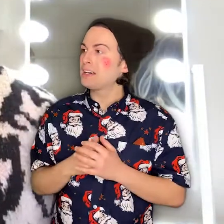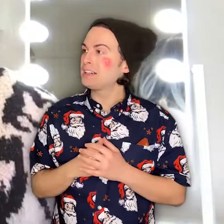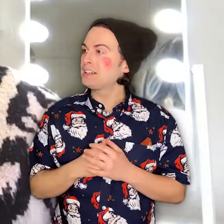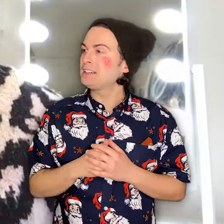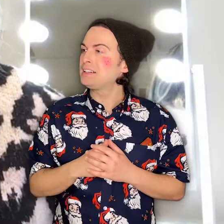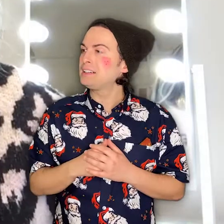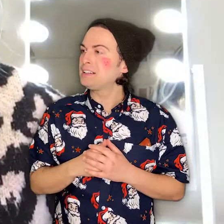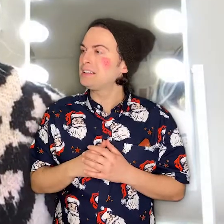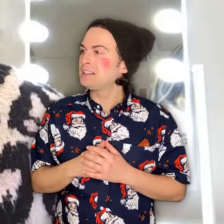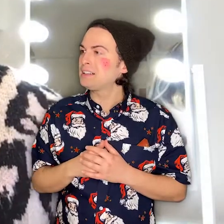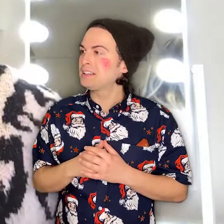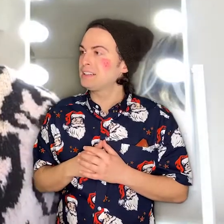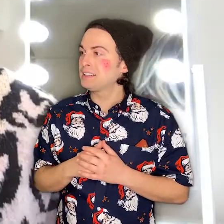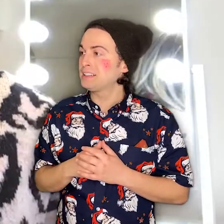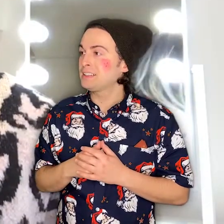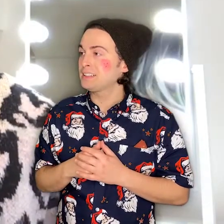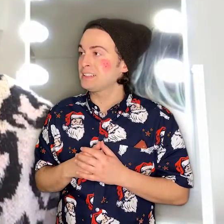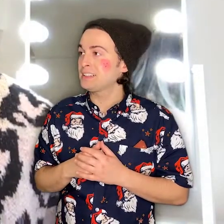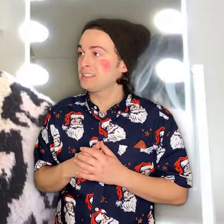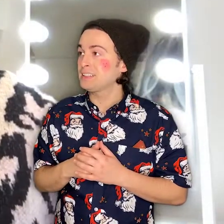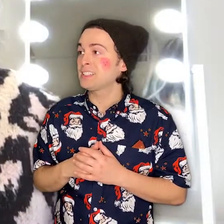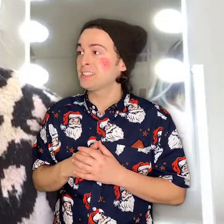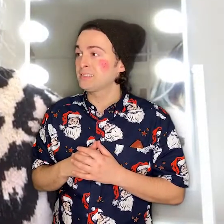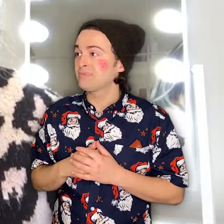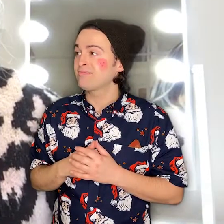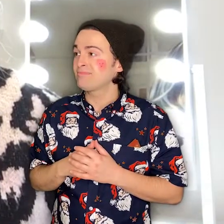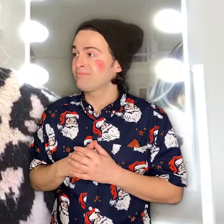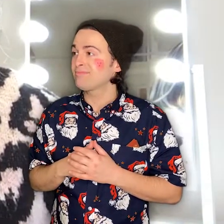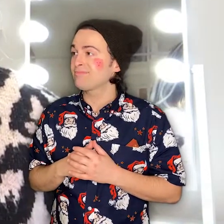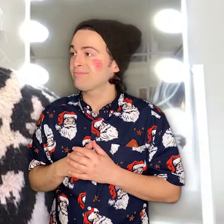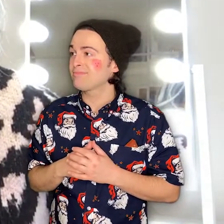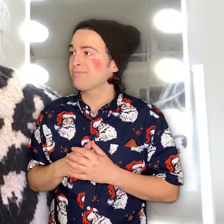is Pantoland’s very own Avenger. The superhero, Wind.